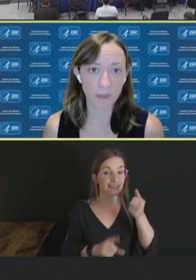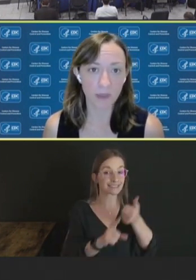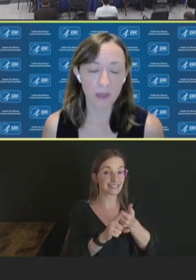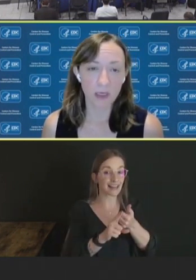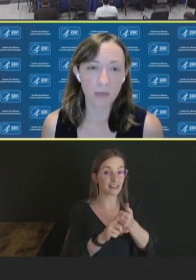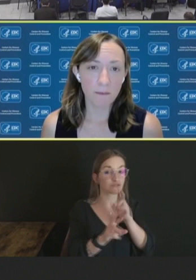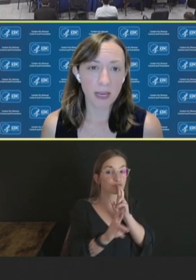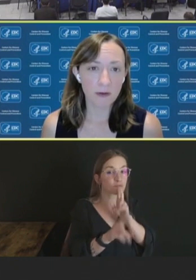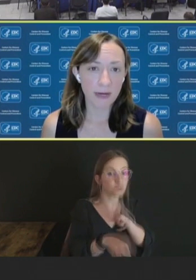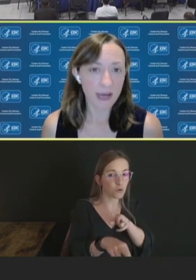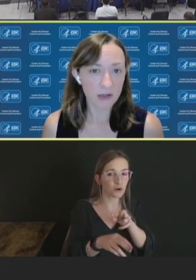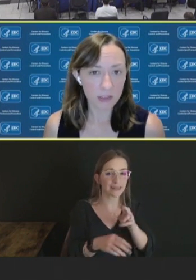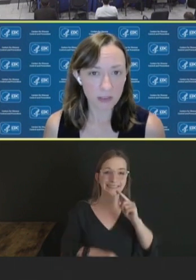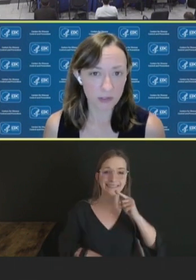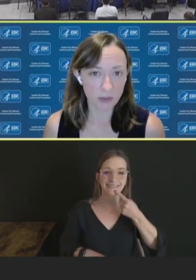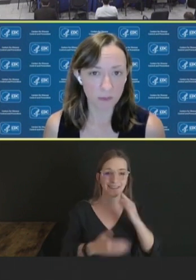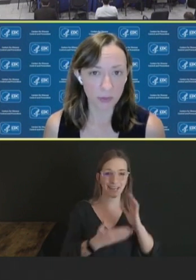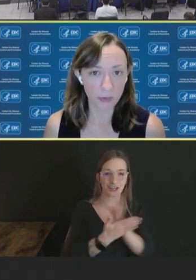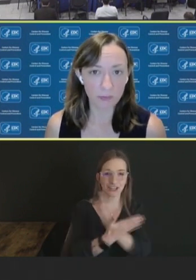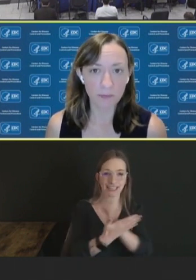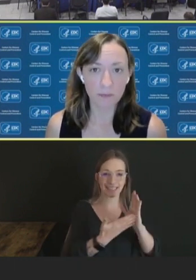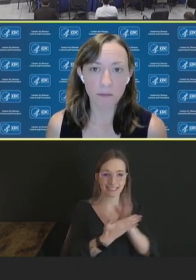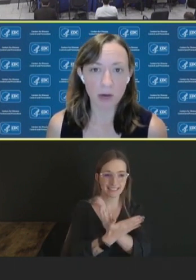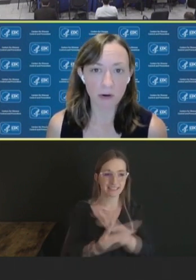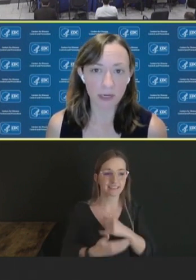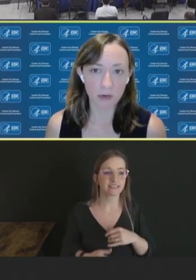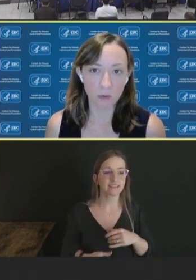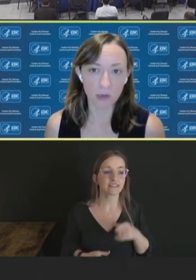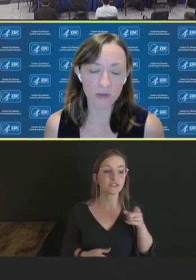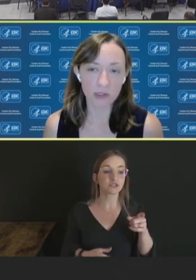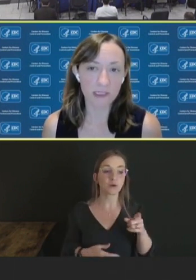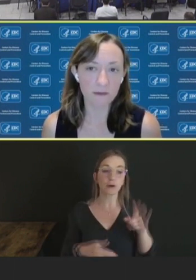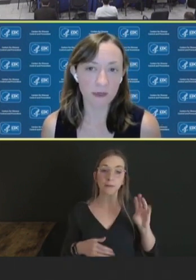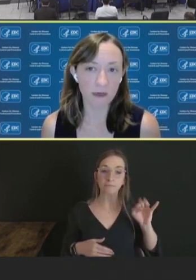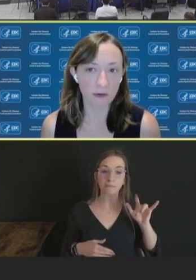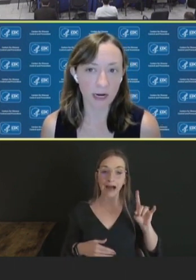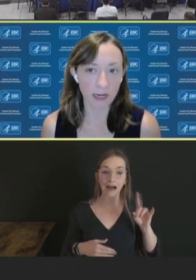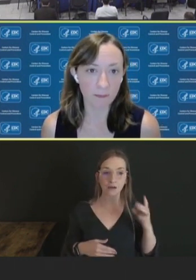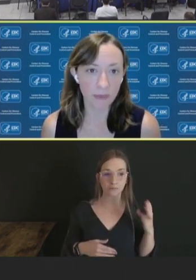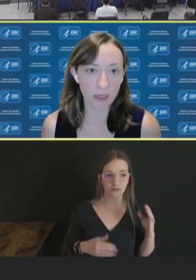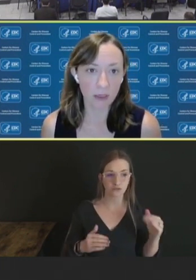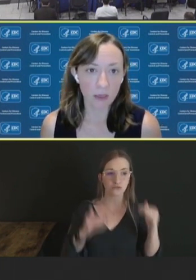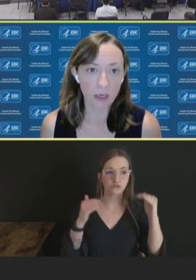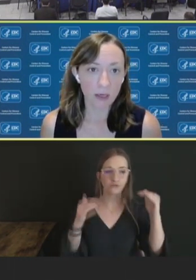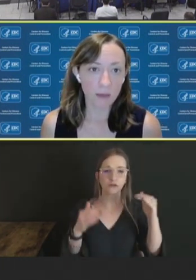Mild reactions are shown in blue; moderate in orange; and severe in gray.